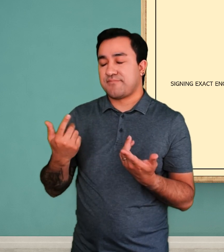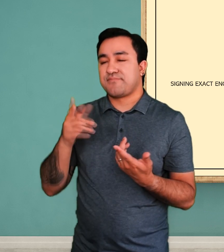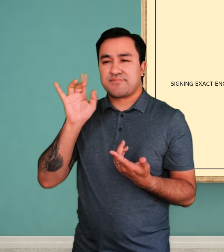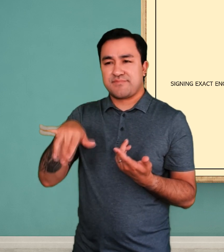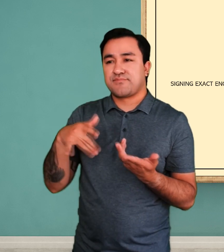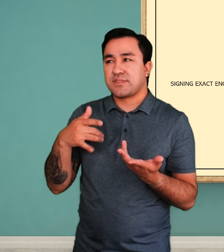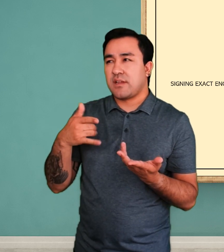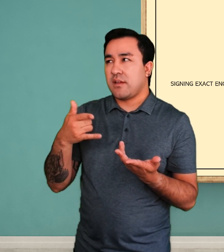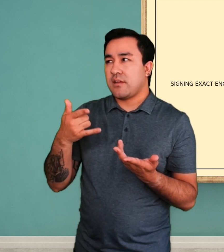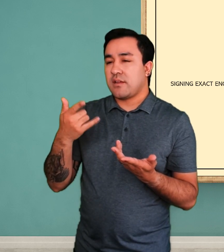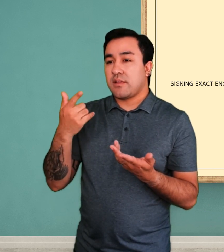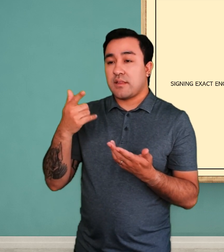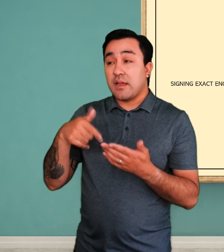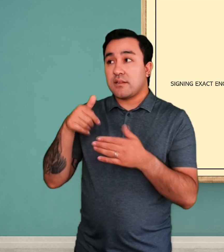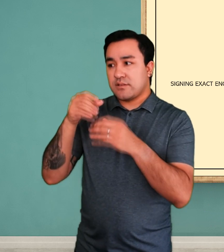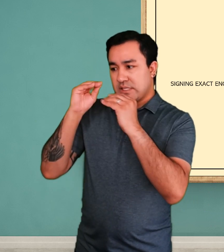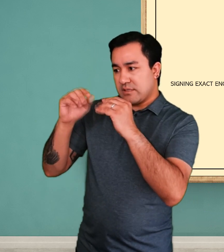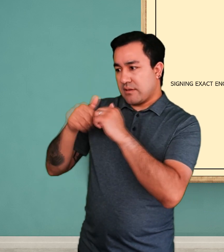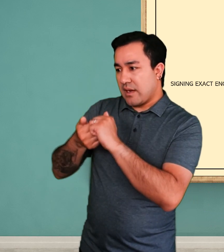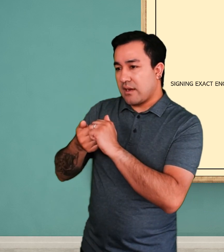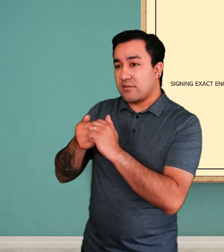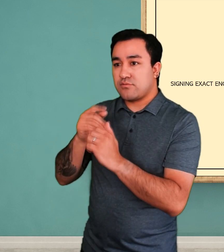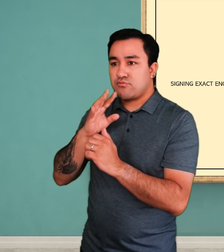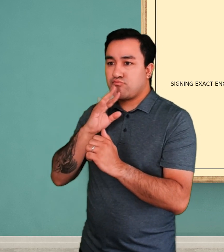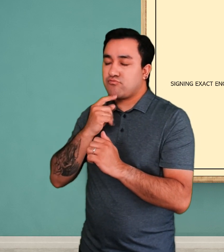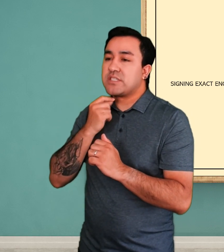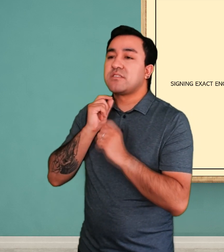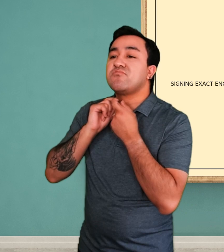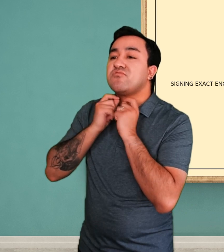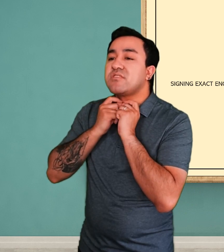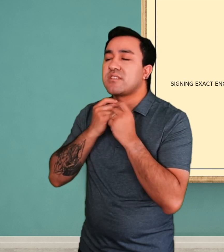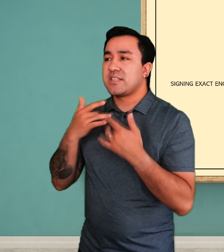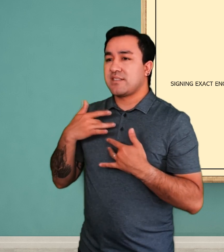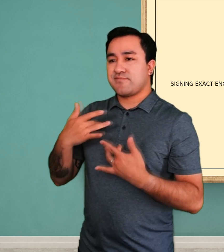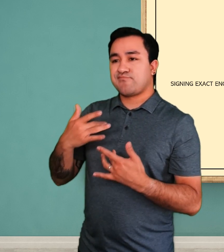they sound like. This often involves a lot of touching and feeling the throat